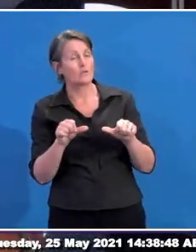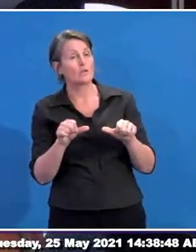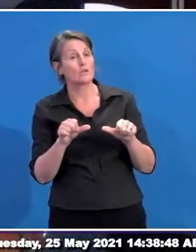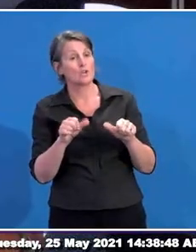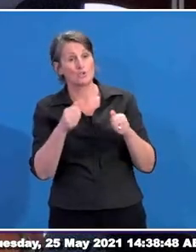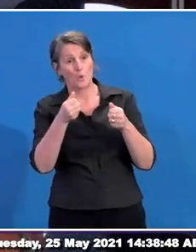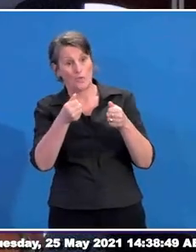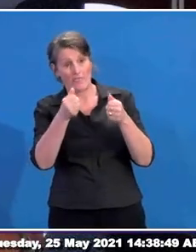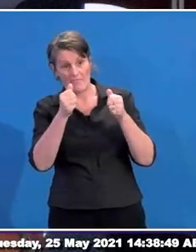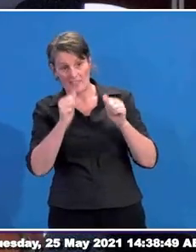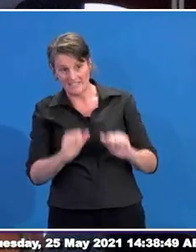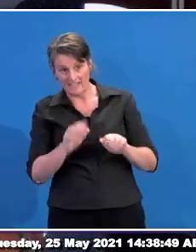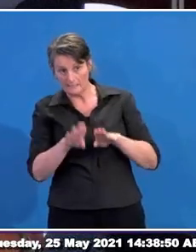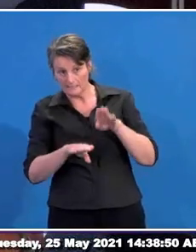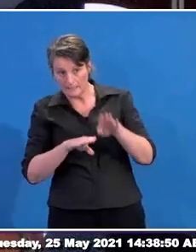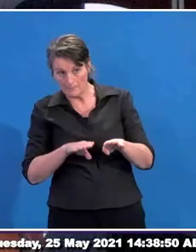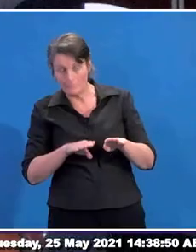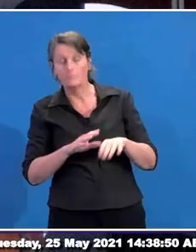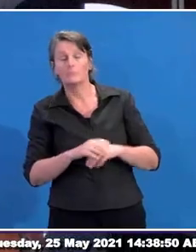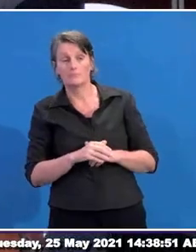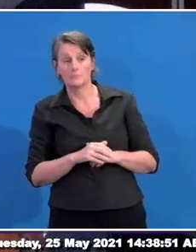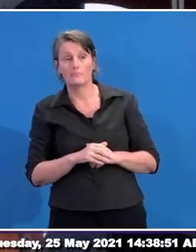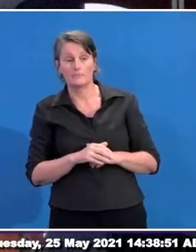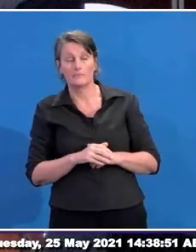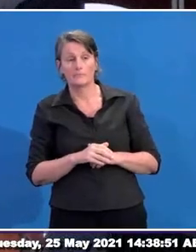but is the next step, after you have identified the allegations and spoken